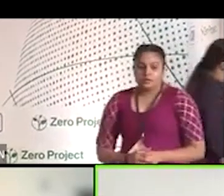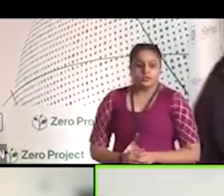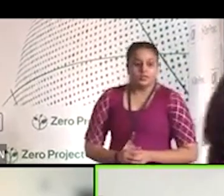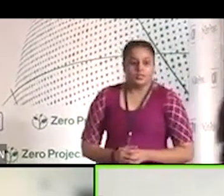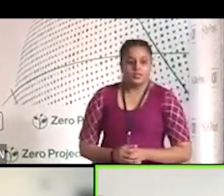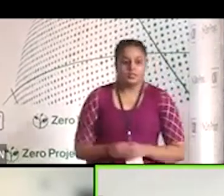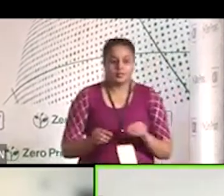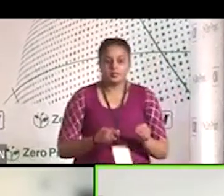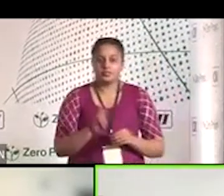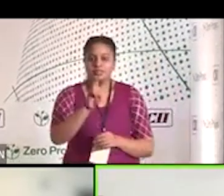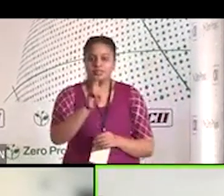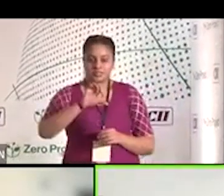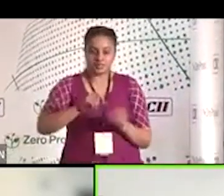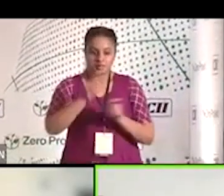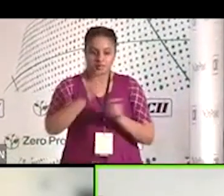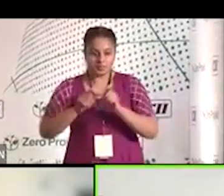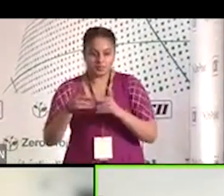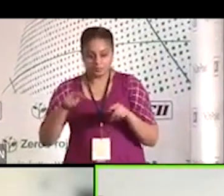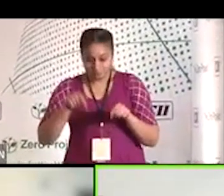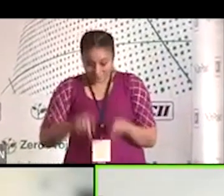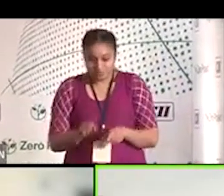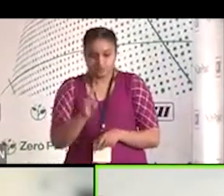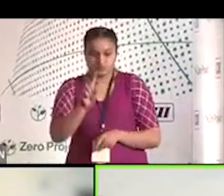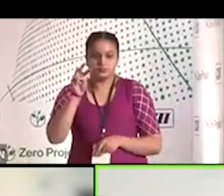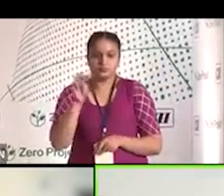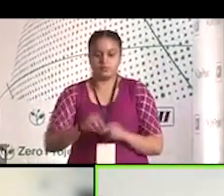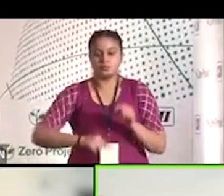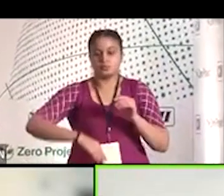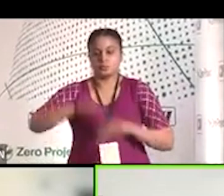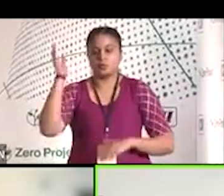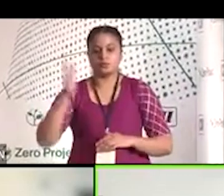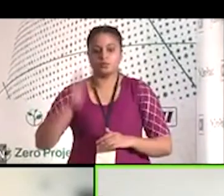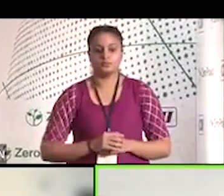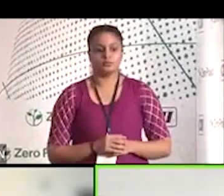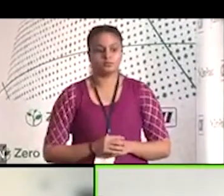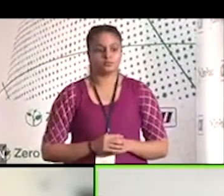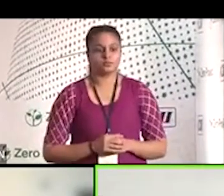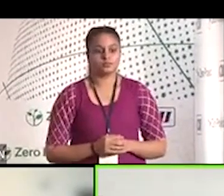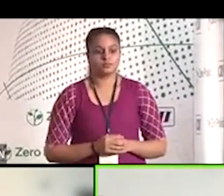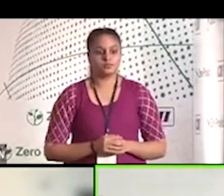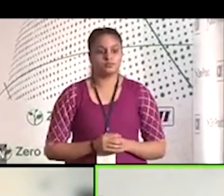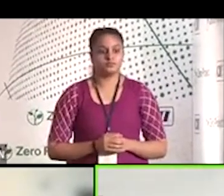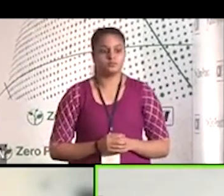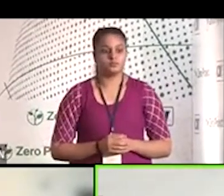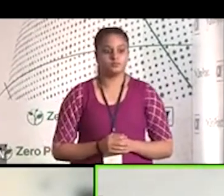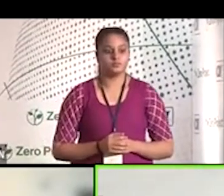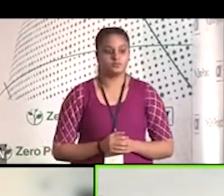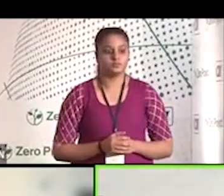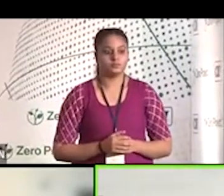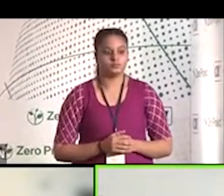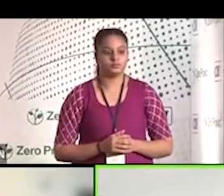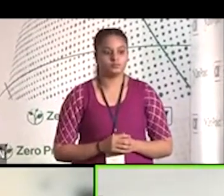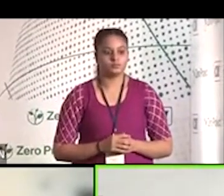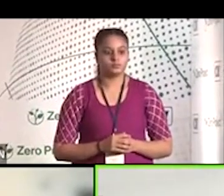2000 plus today. Impressive journey of how you have made that sustainable and scalable. Yeah I will come to you.